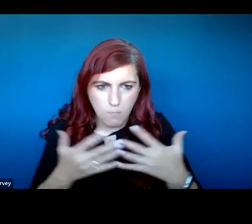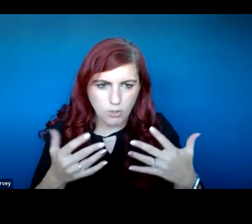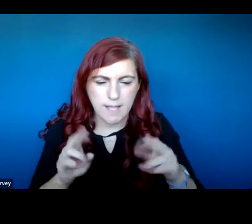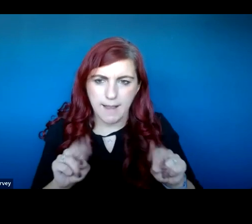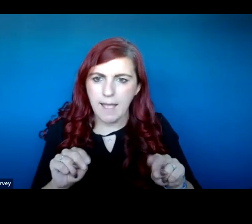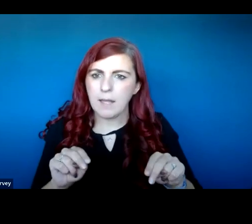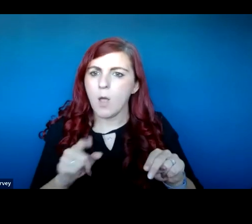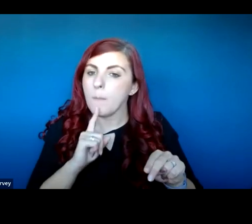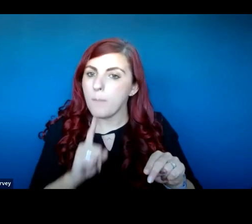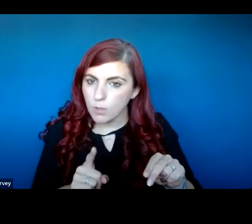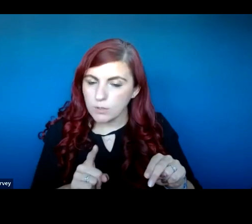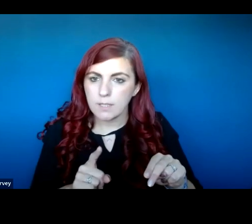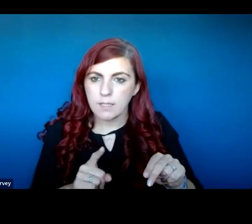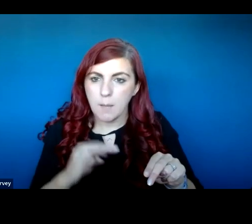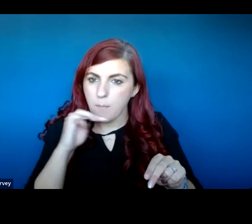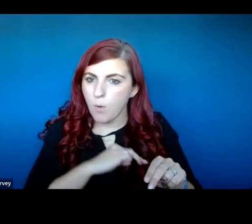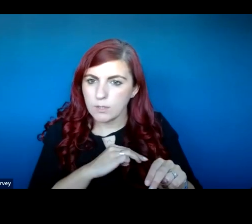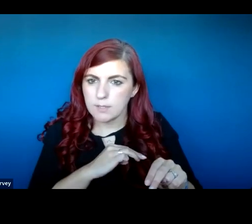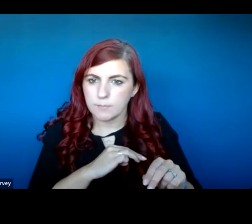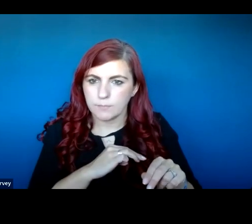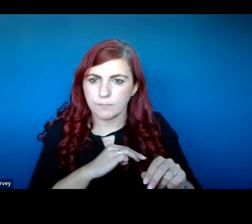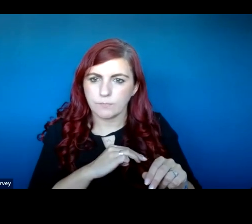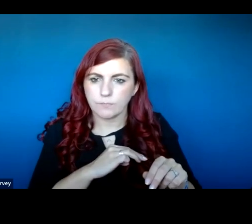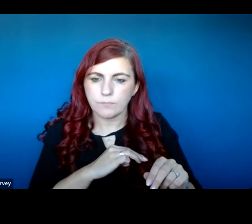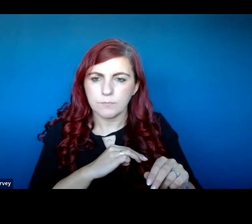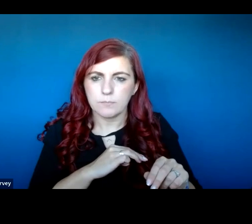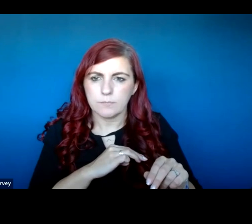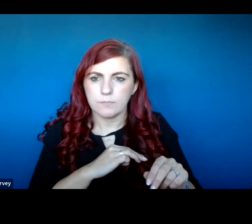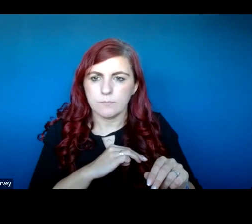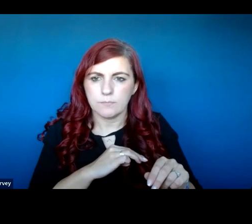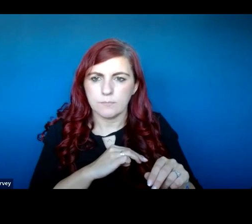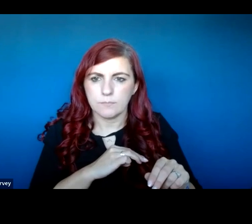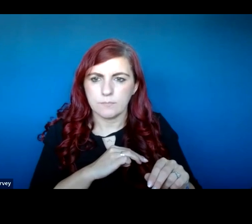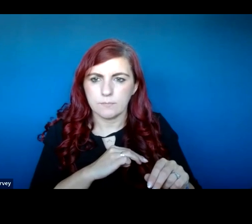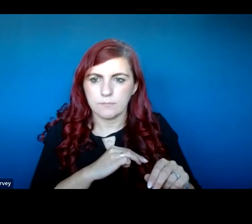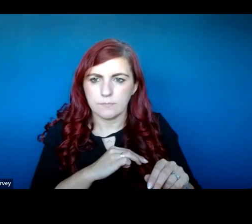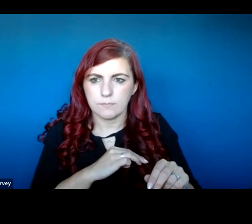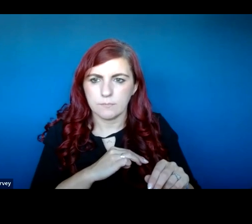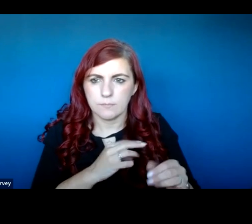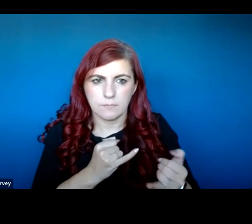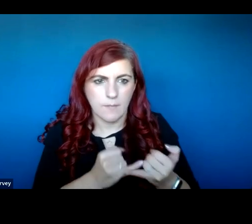Now the important thing is, as the Minister was saying earlier, when he said